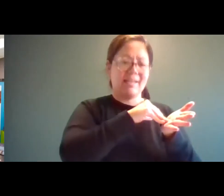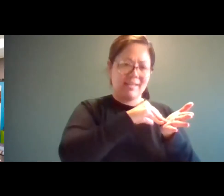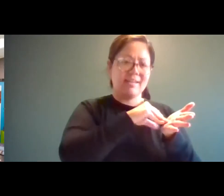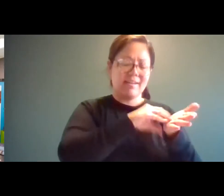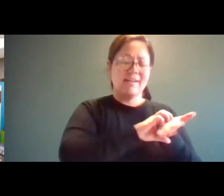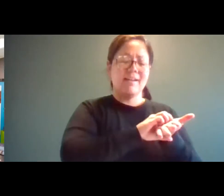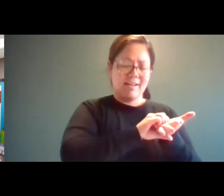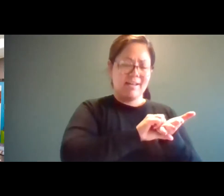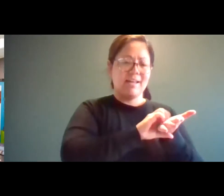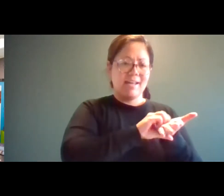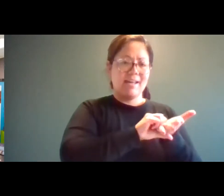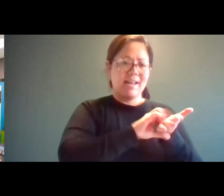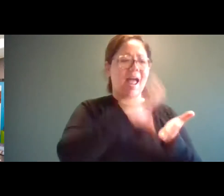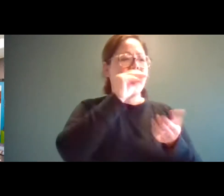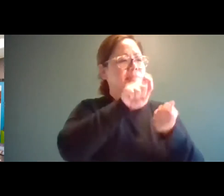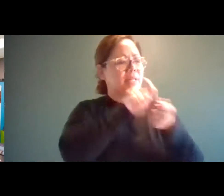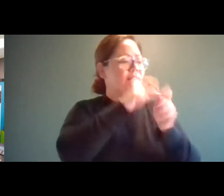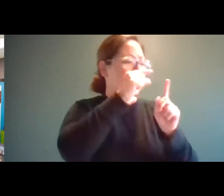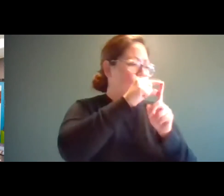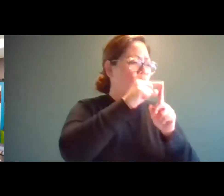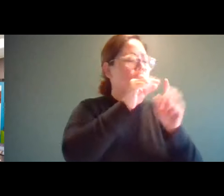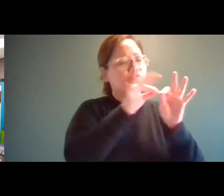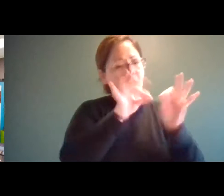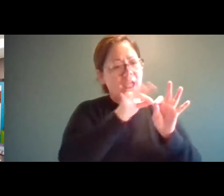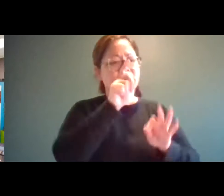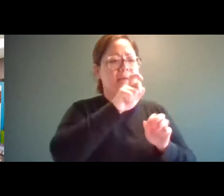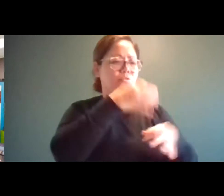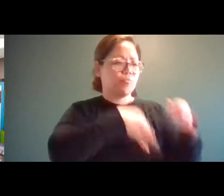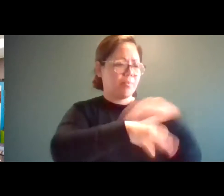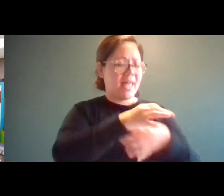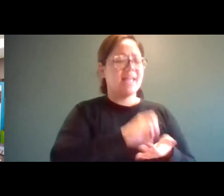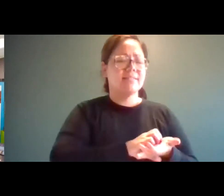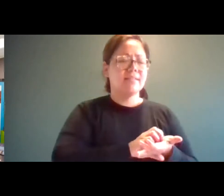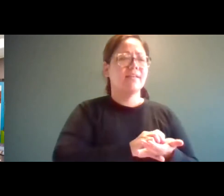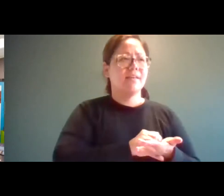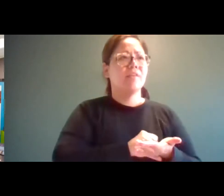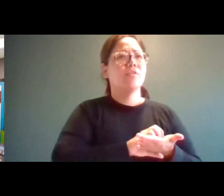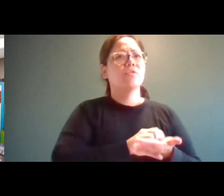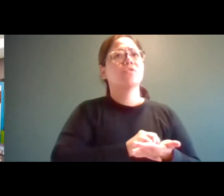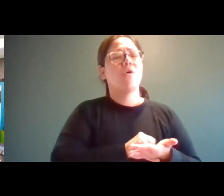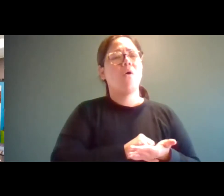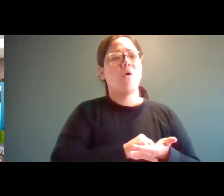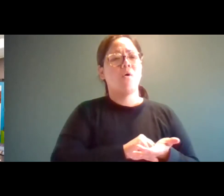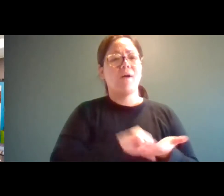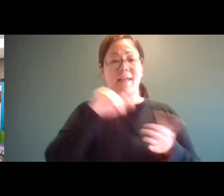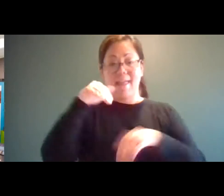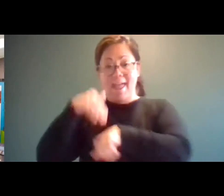and certain words or phrases replaced? And this at LUNA is not a problem.